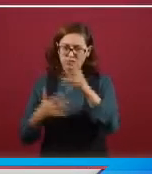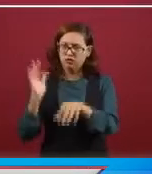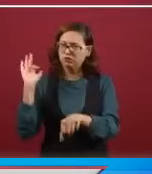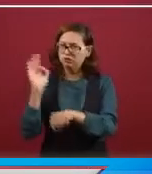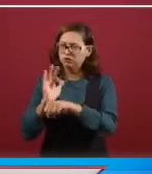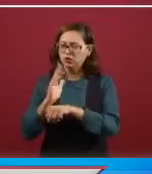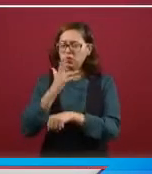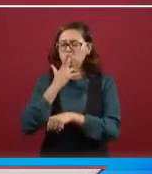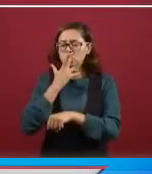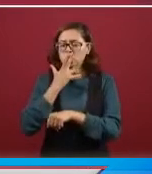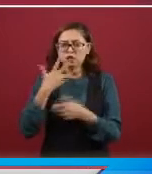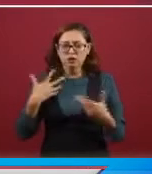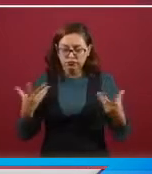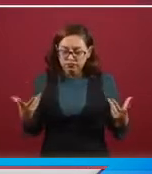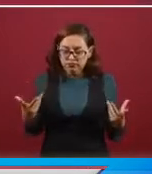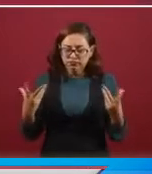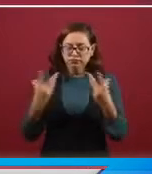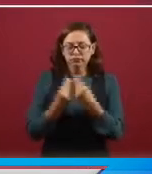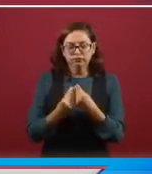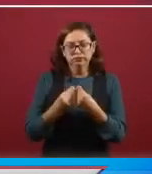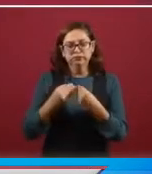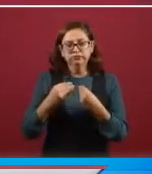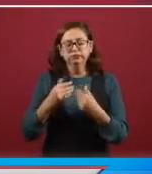A mining agreement between workers and owners is sought